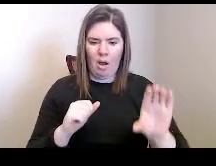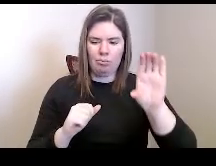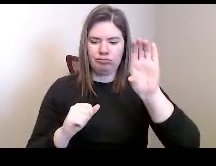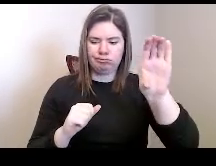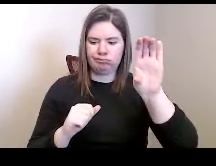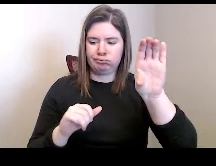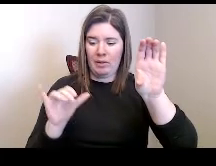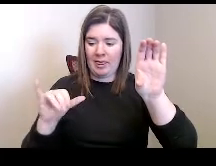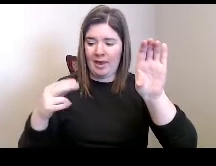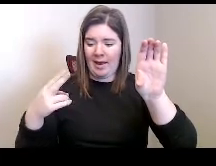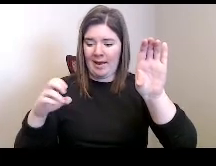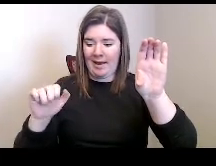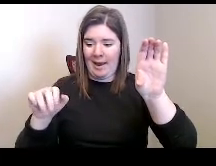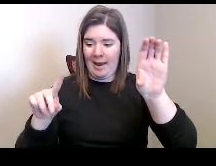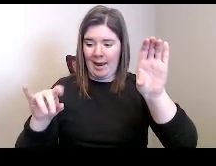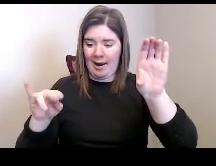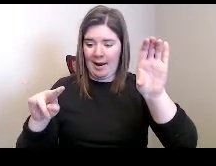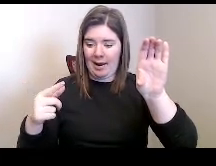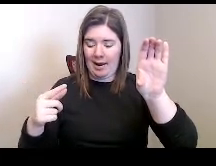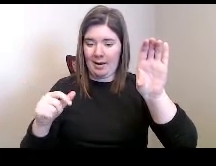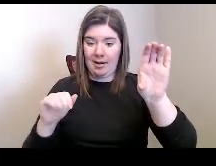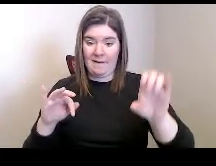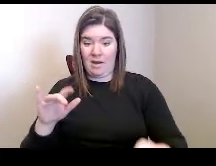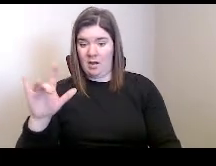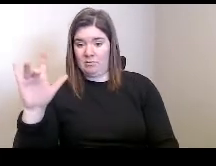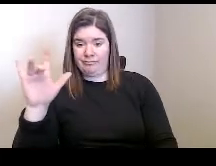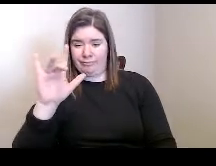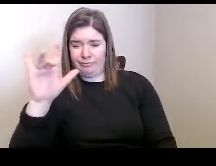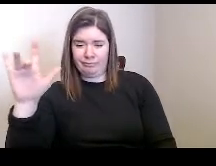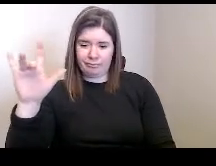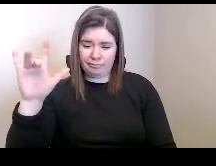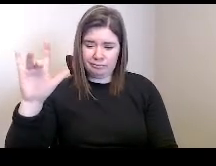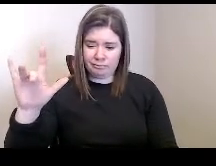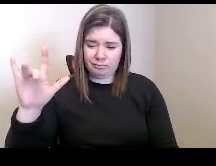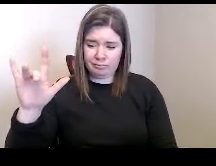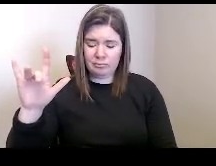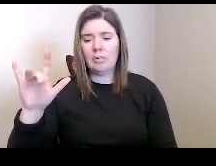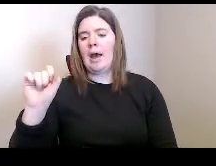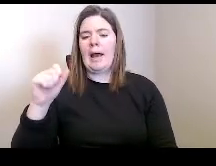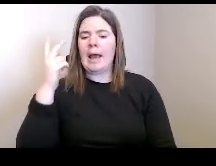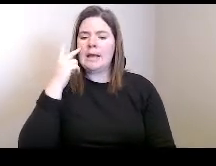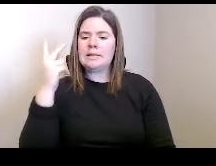Now if I do navigate through my headings, I can see, see that there is a title style.